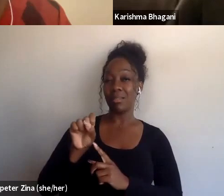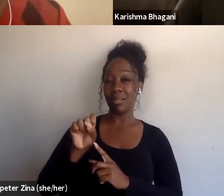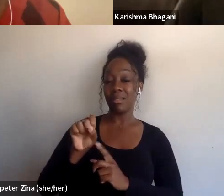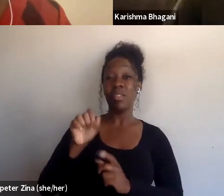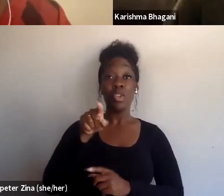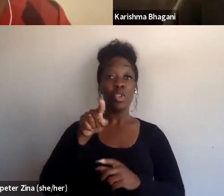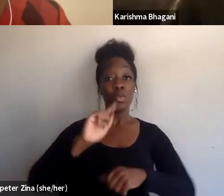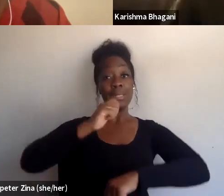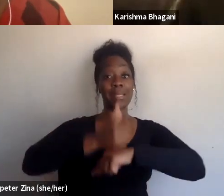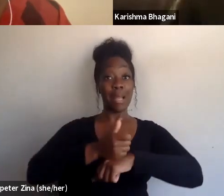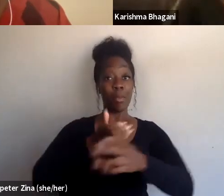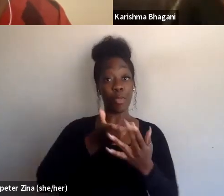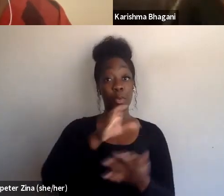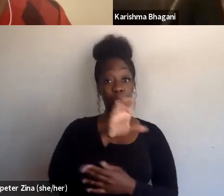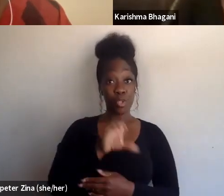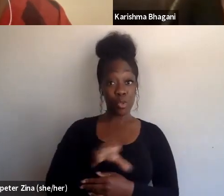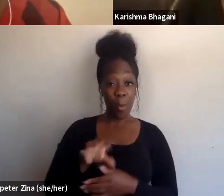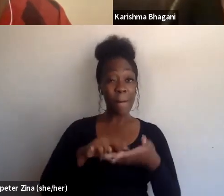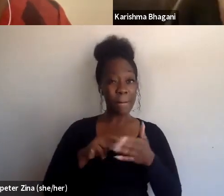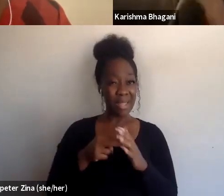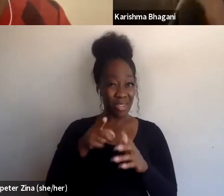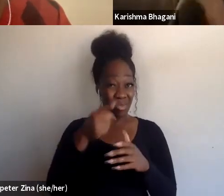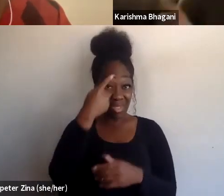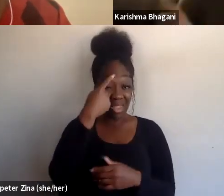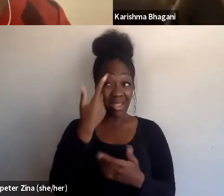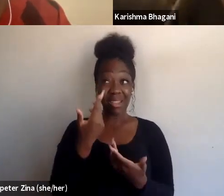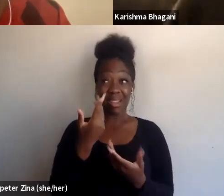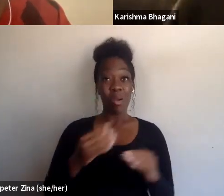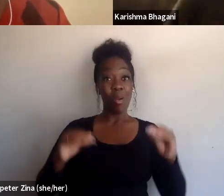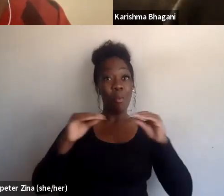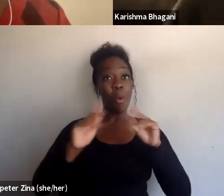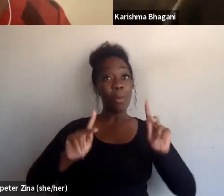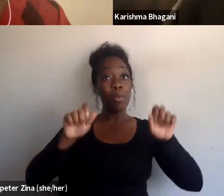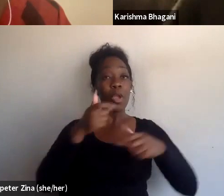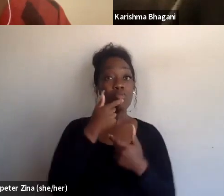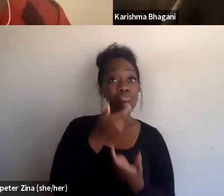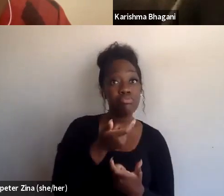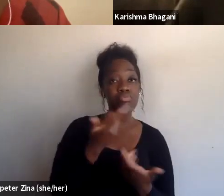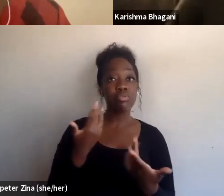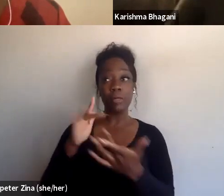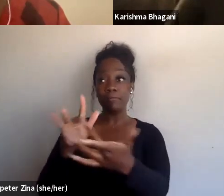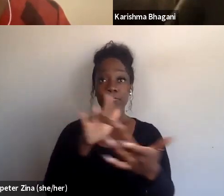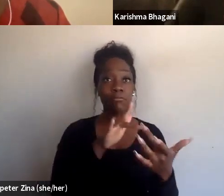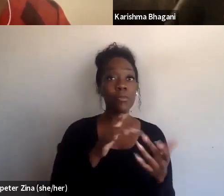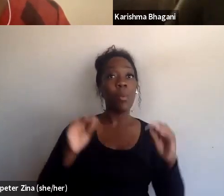was more accessible or reached a wider audience or an audience that wouldn't have come for it otherwise if it was in person?